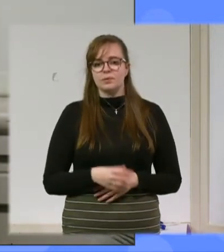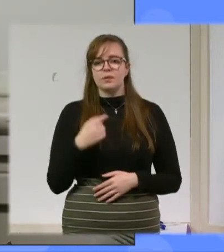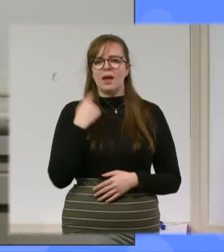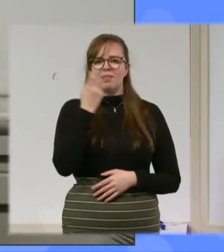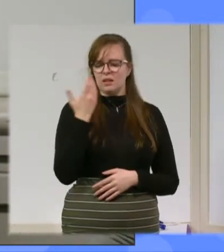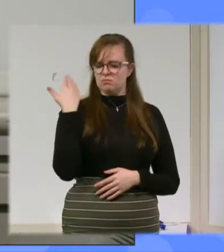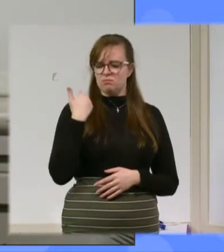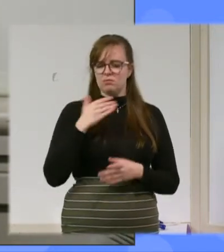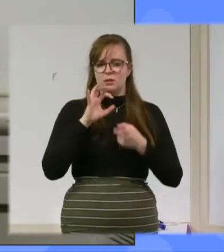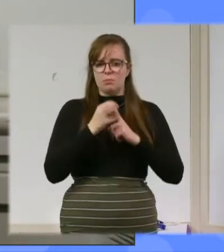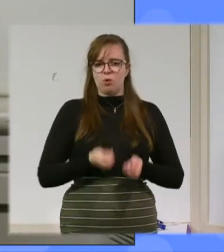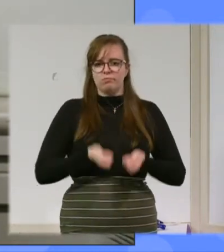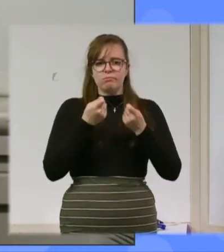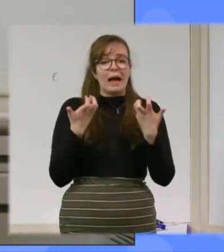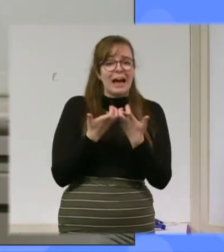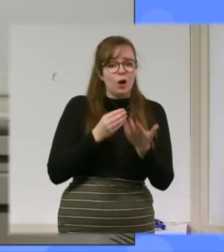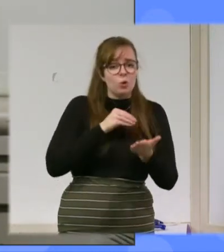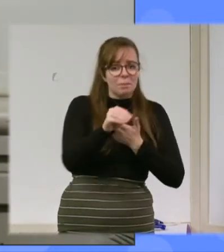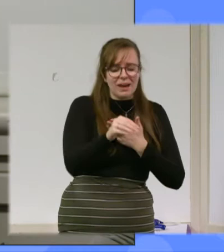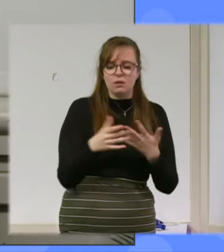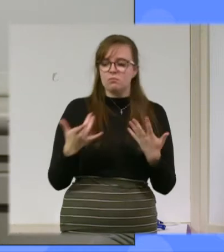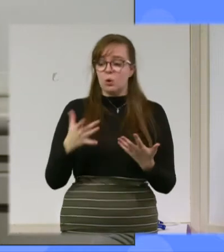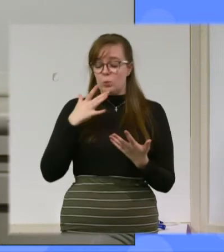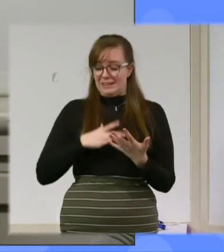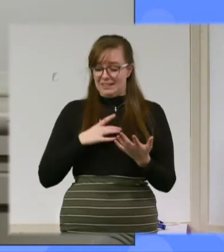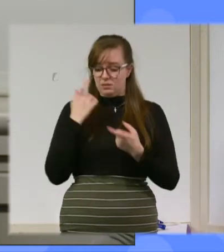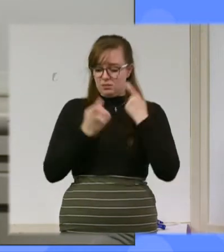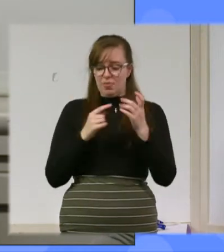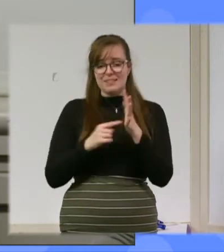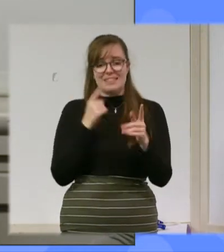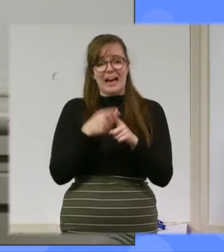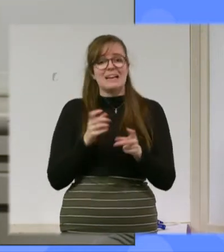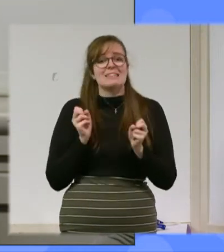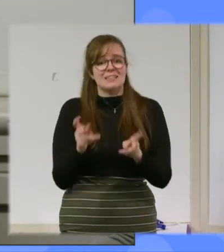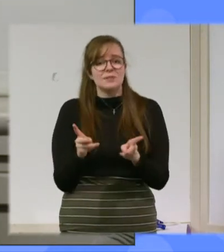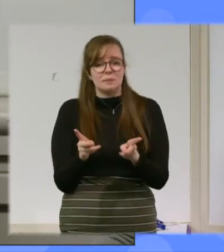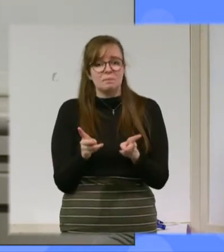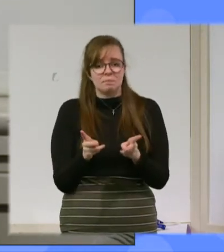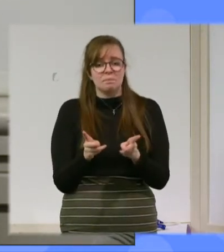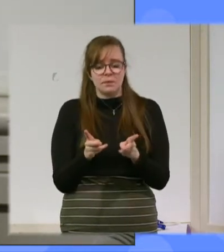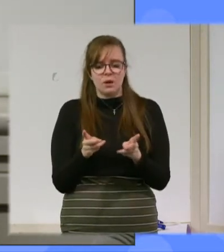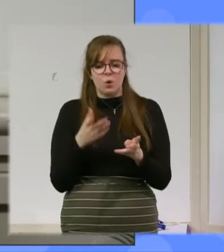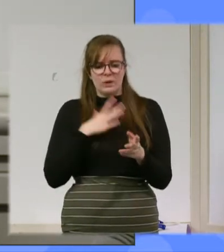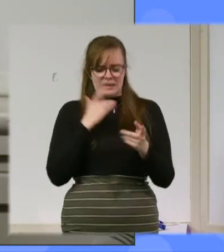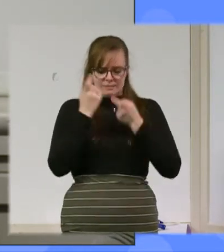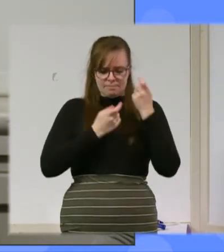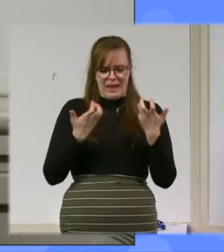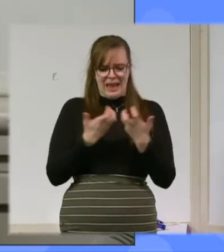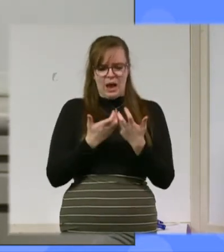about well how are you gonna pay for this we need to have a serious look at the taxation system and we need to look at how we rebalance the burden of